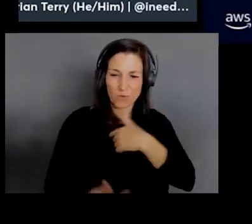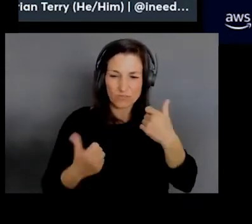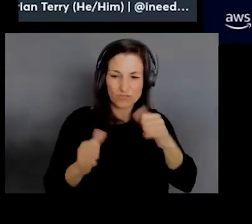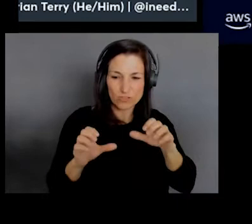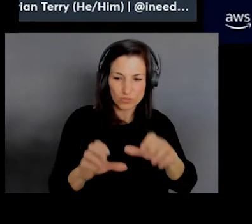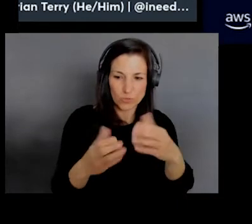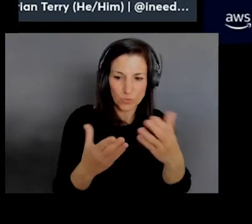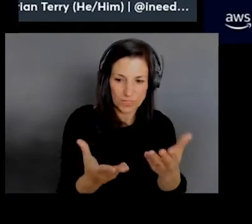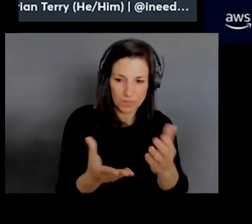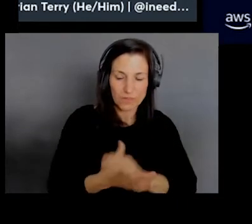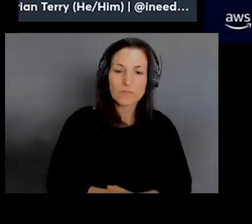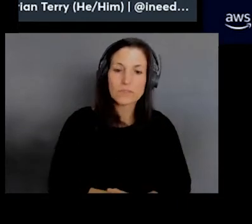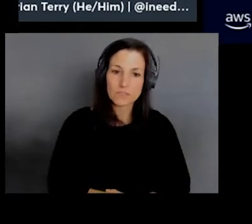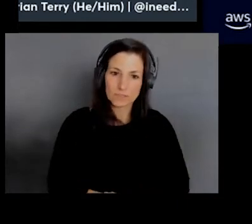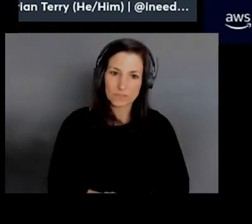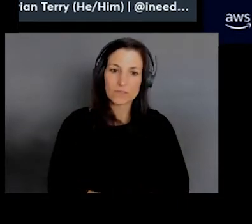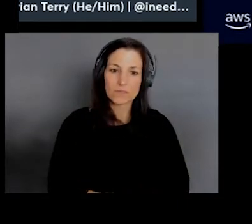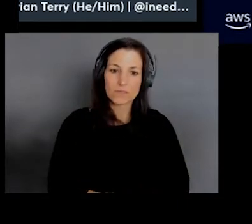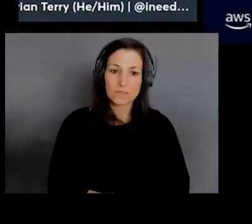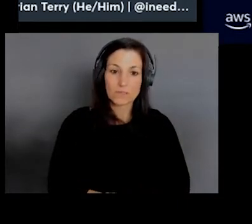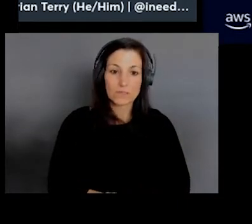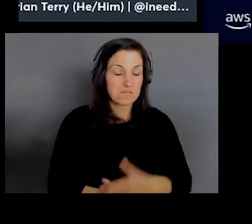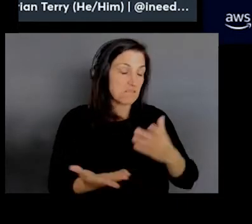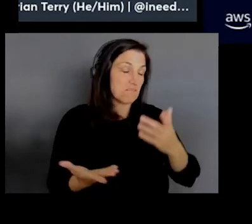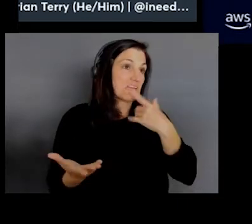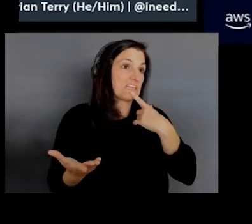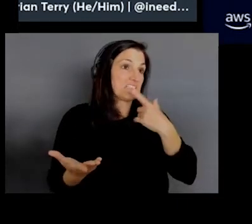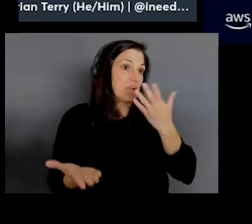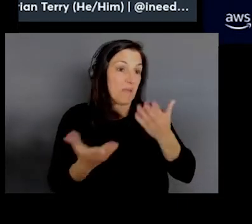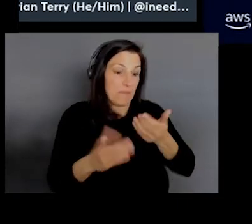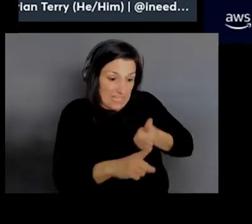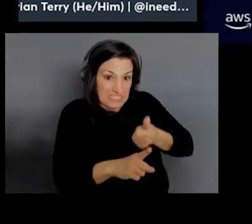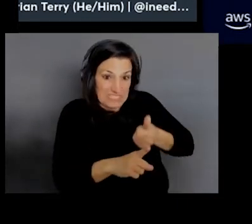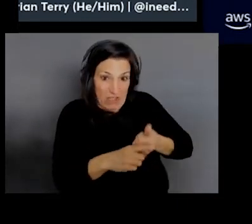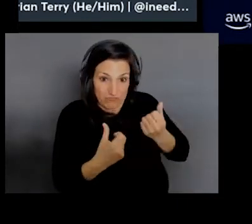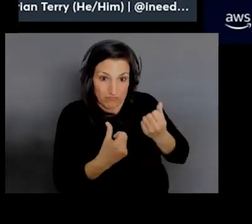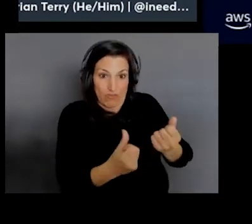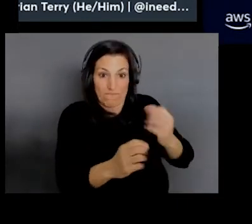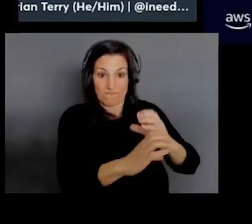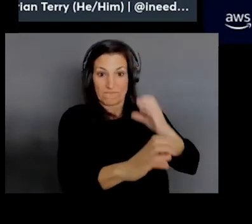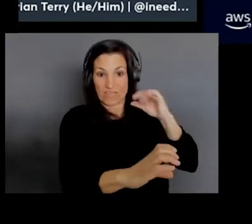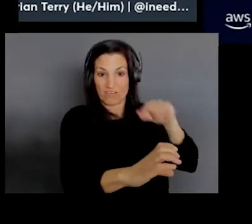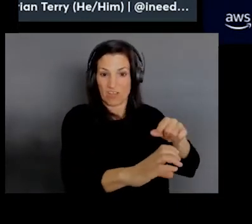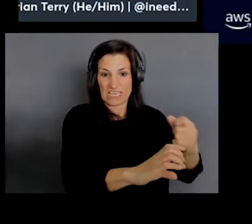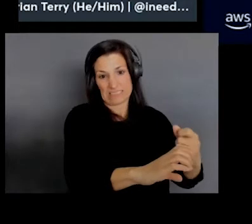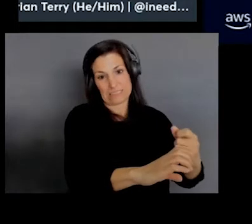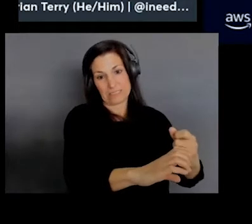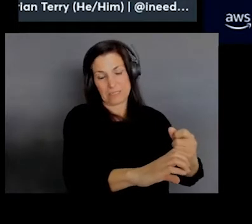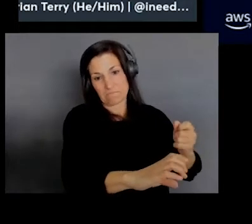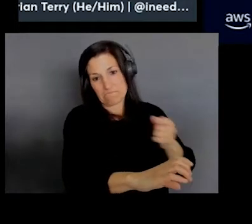maybe there's a vehicle that's emitting Telemetry data, or maybe you have a web browser that's emitting data.